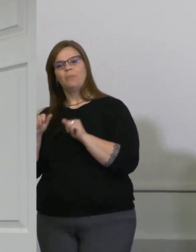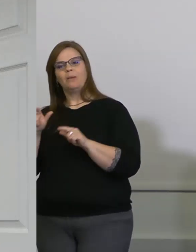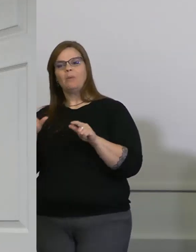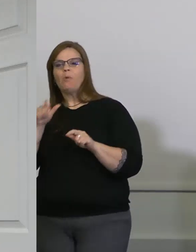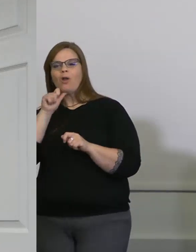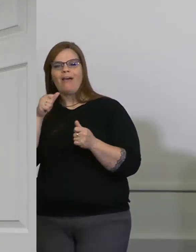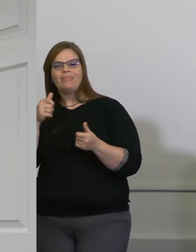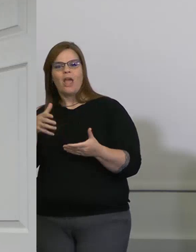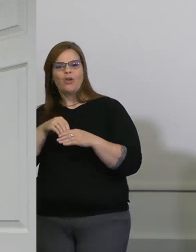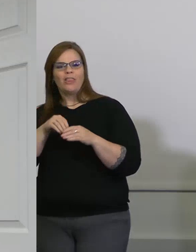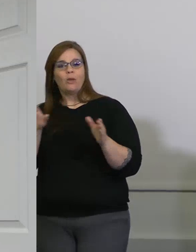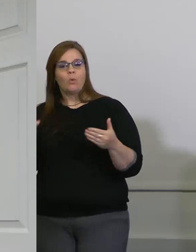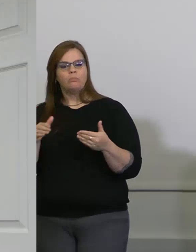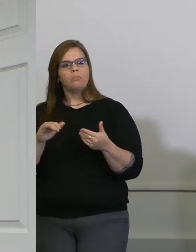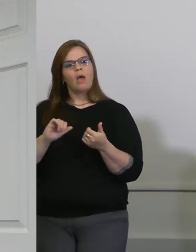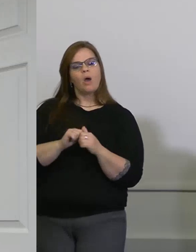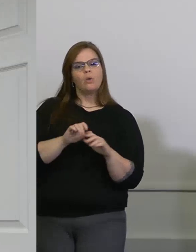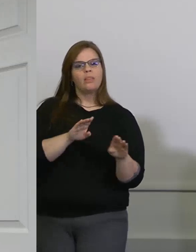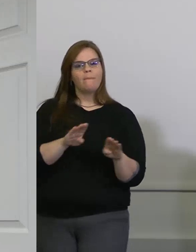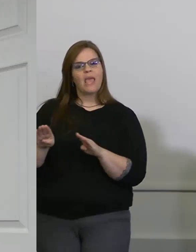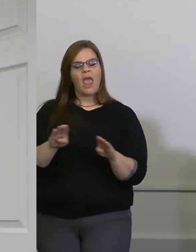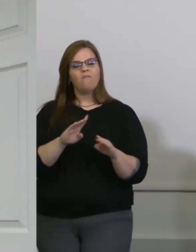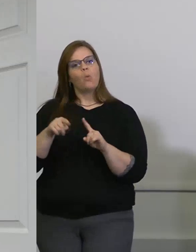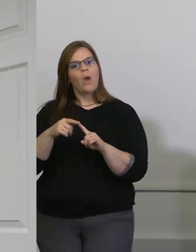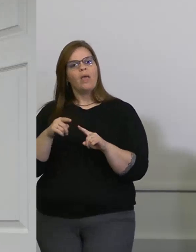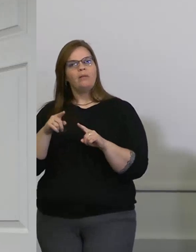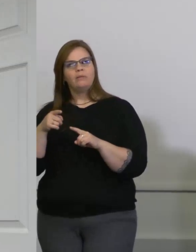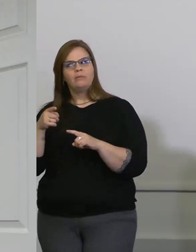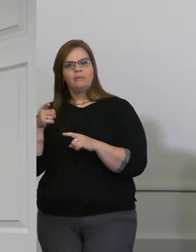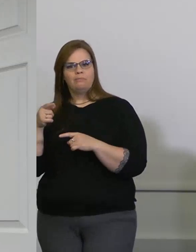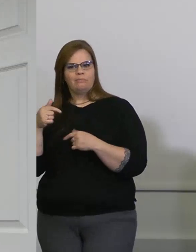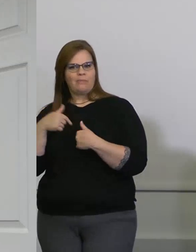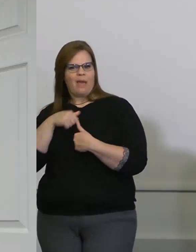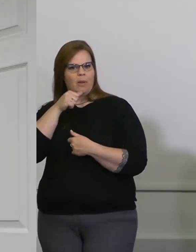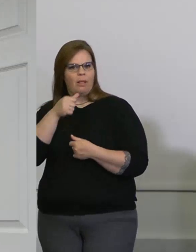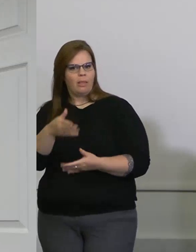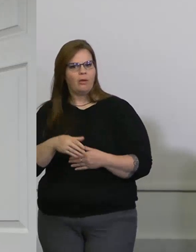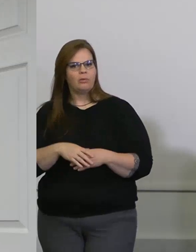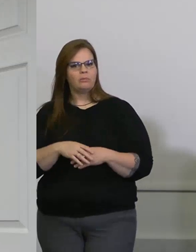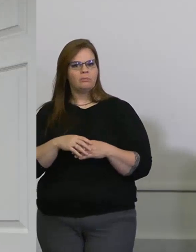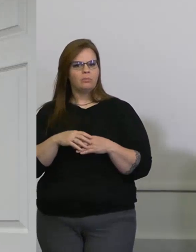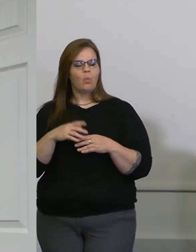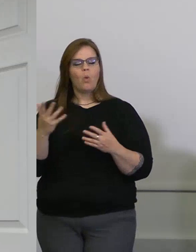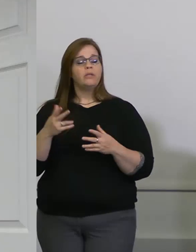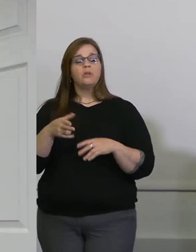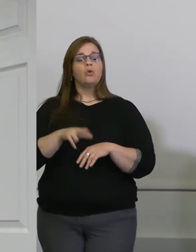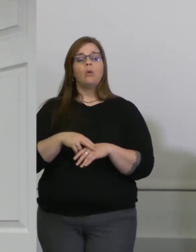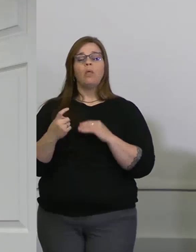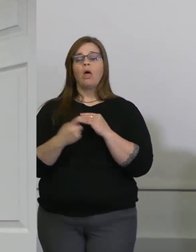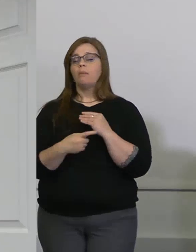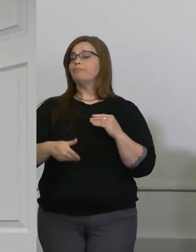How do they behave when you're not there. What's their default action when you when you think about culture